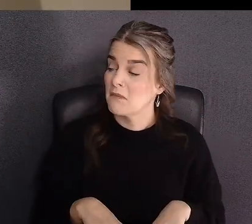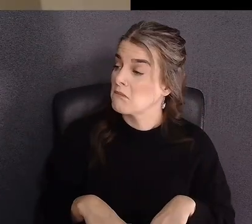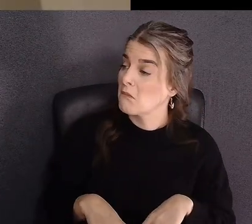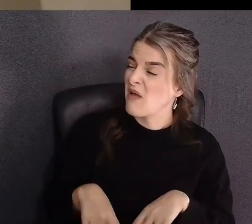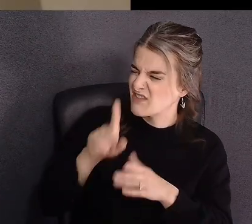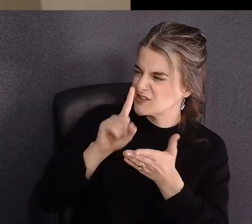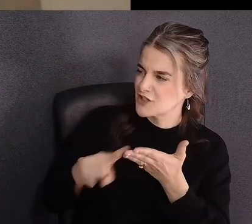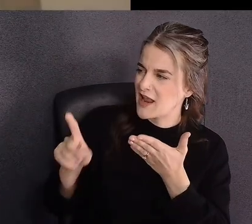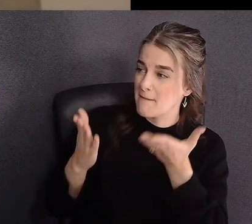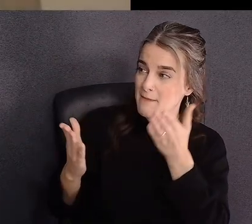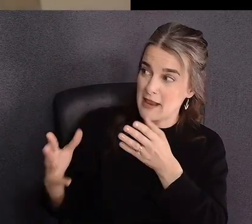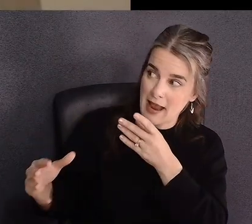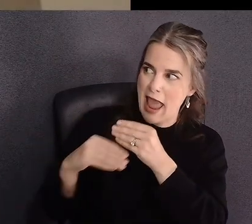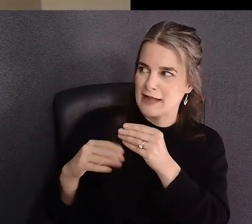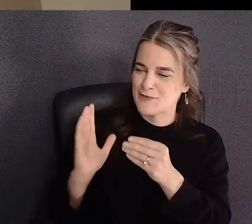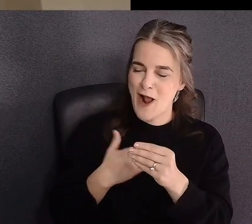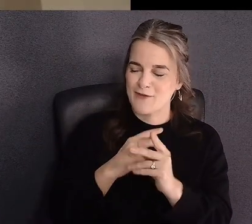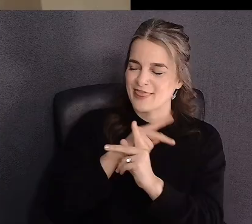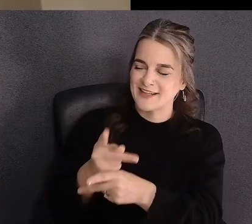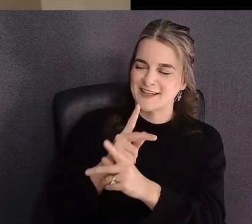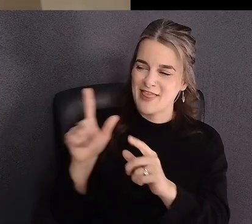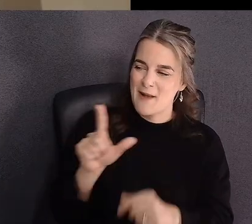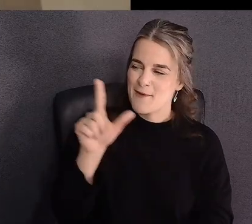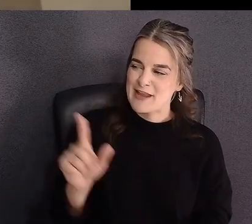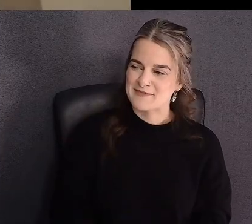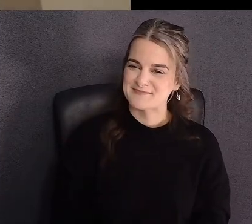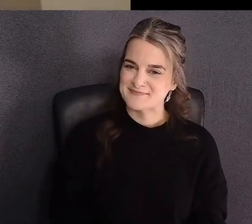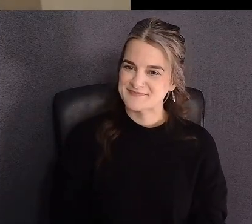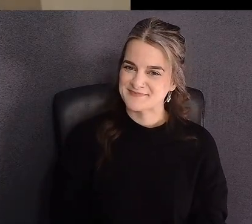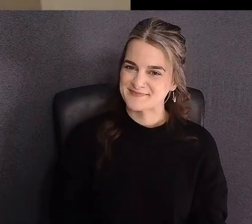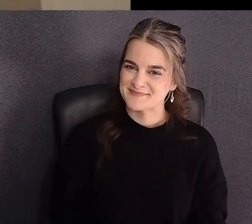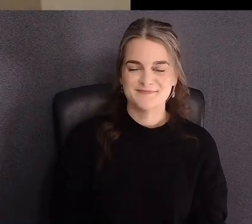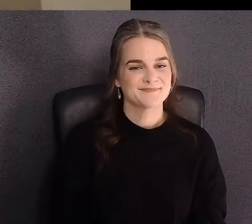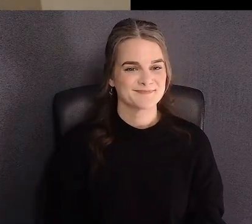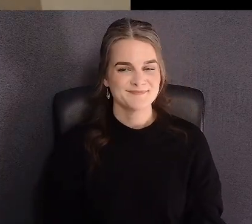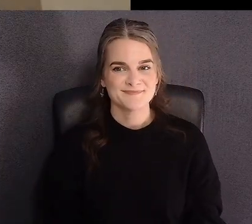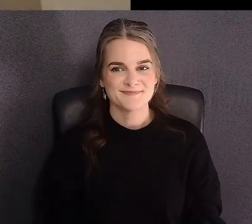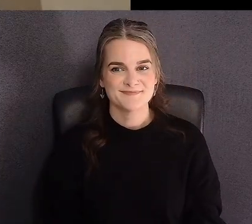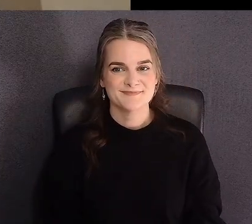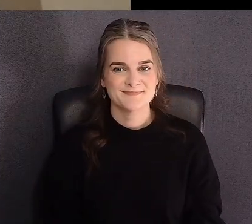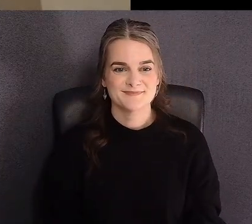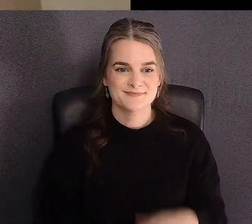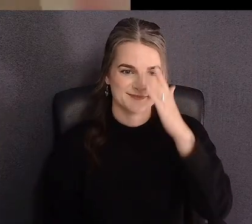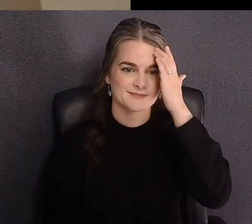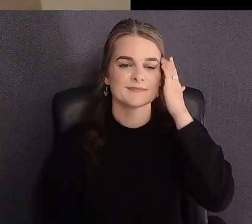All right, I'll have to check that out. Maybe it's something we need to add to the Lending Library. I'll also take an opportunity, I feel